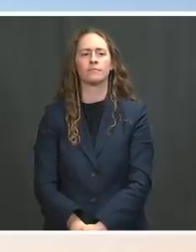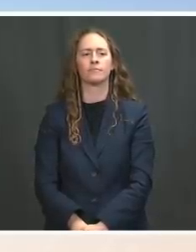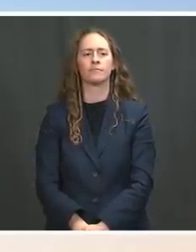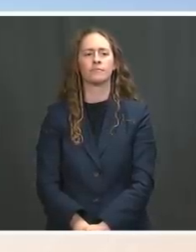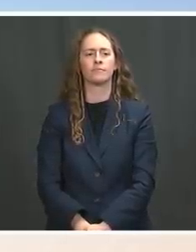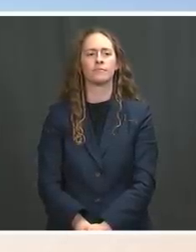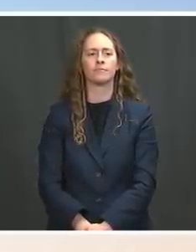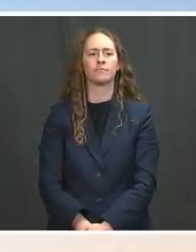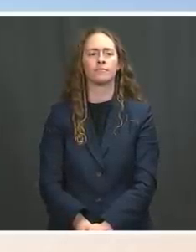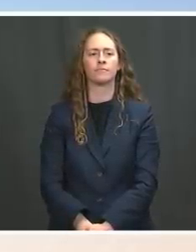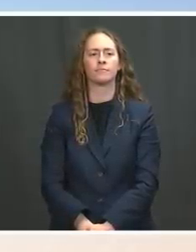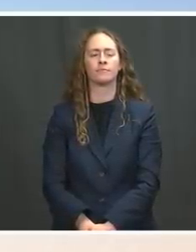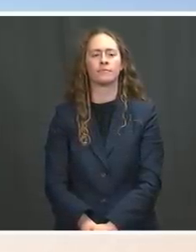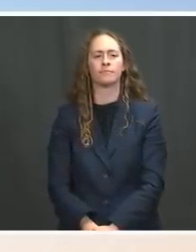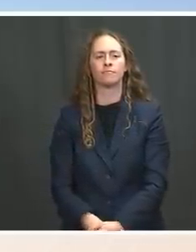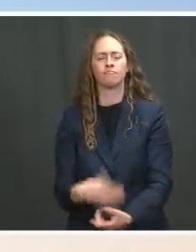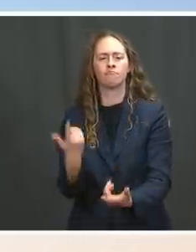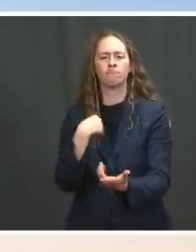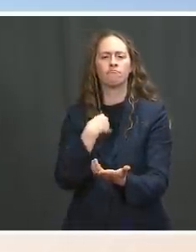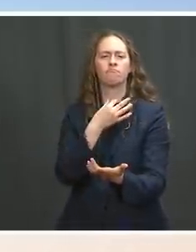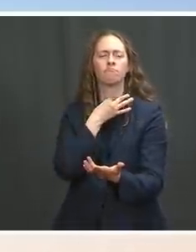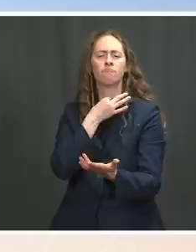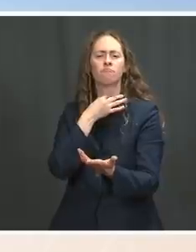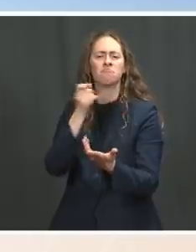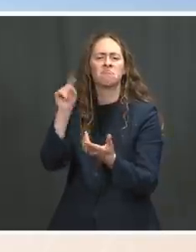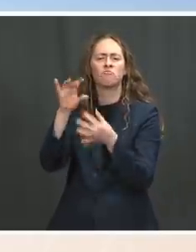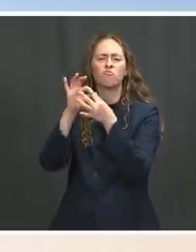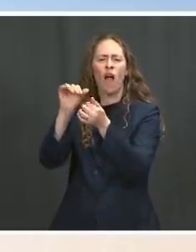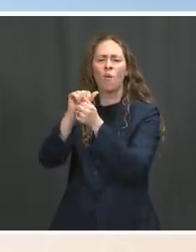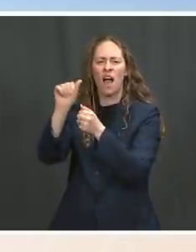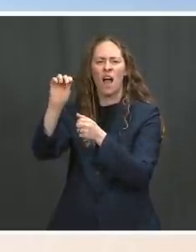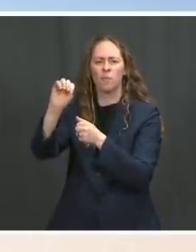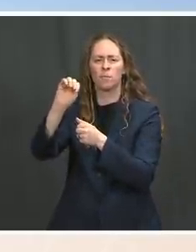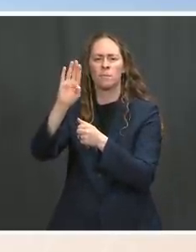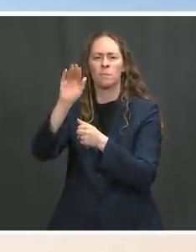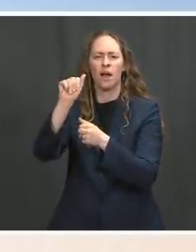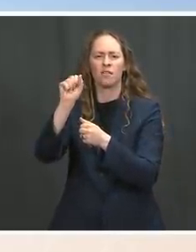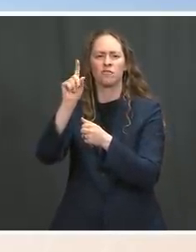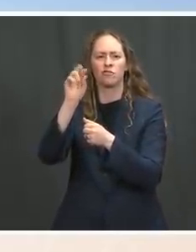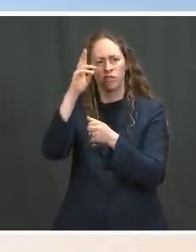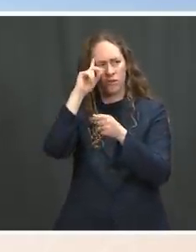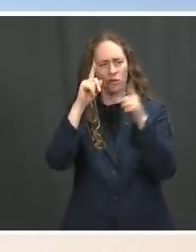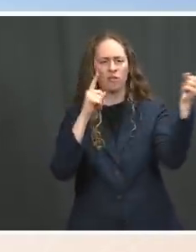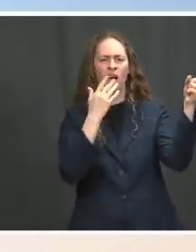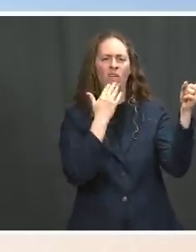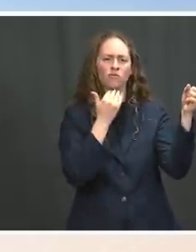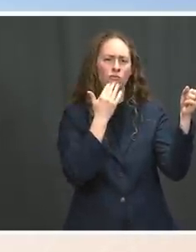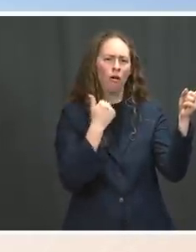The Press: I want to go back to Jonathan's question: Is the President considering reopening a consul- -- or consulate general in Jerusalem?